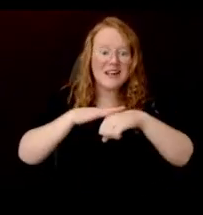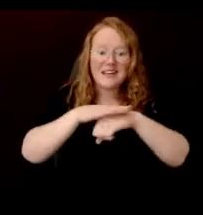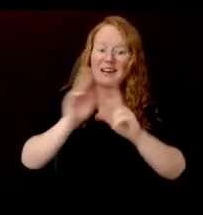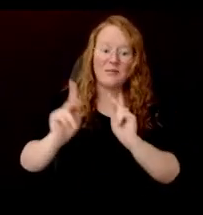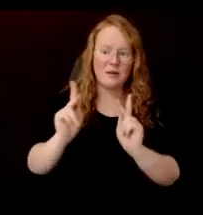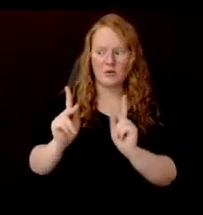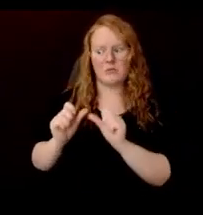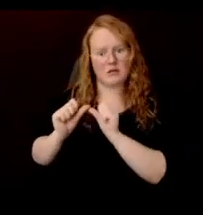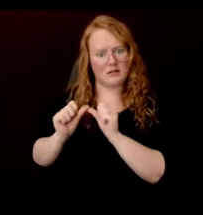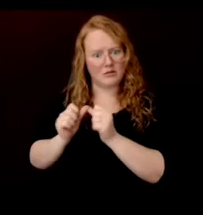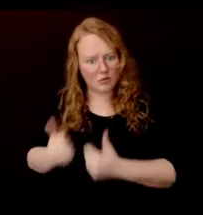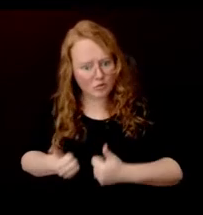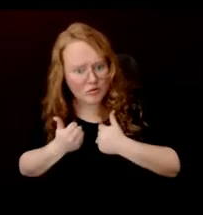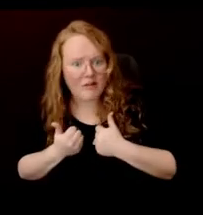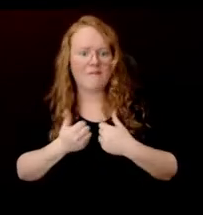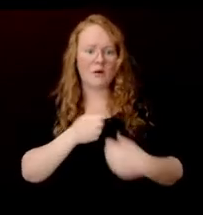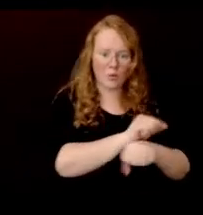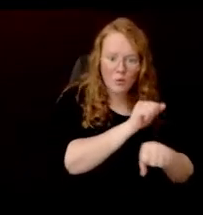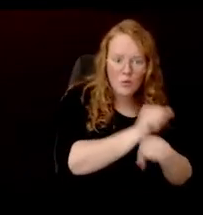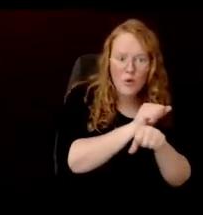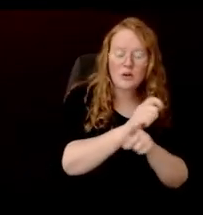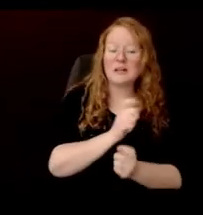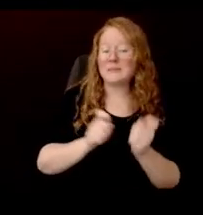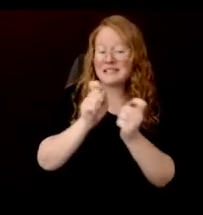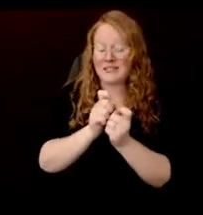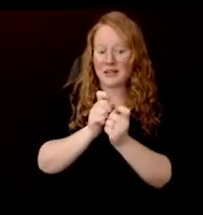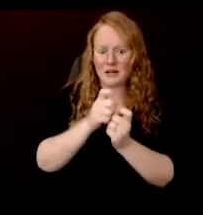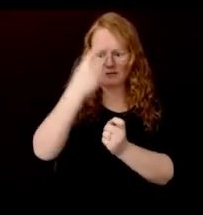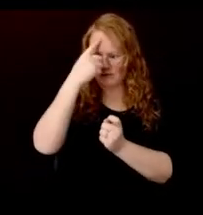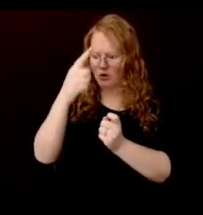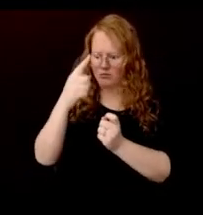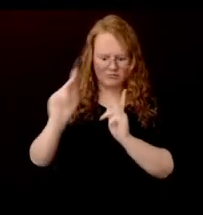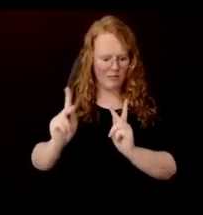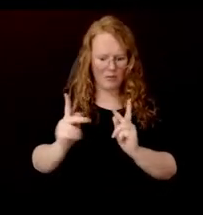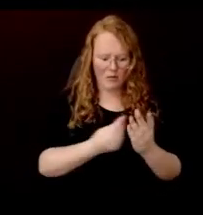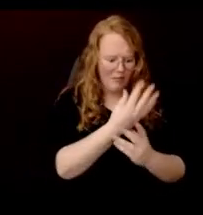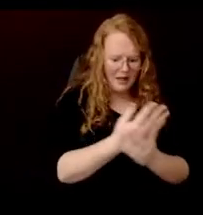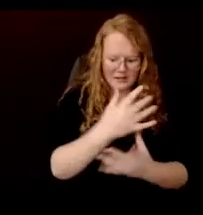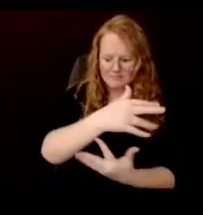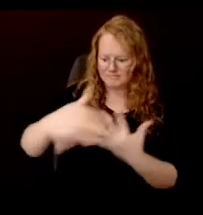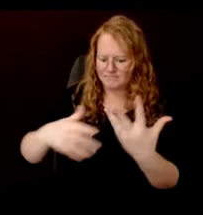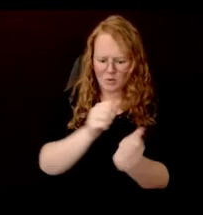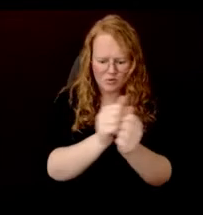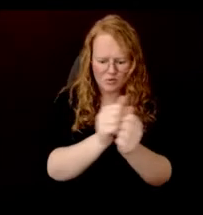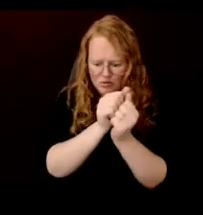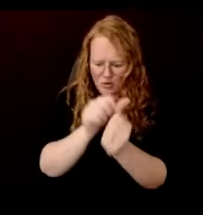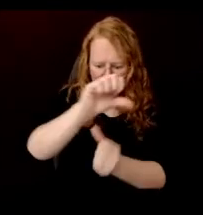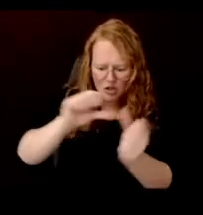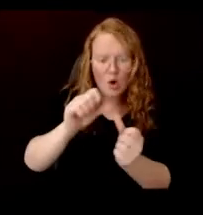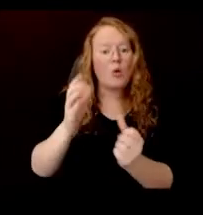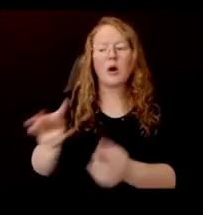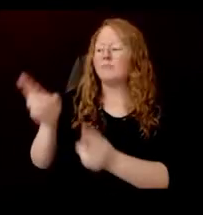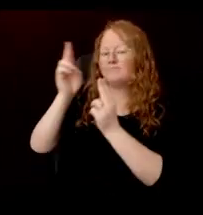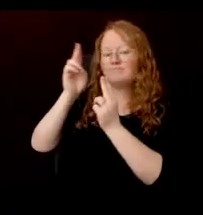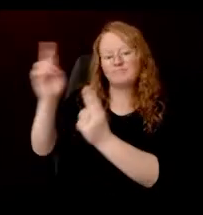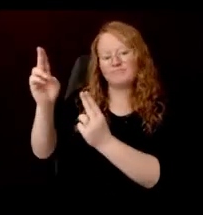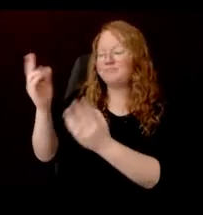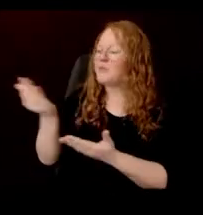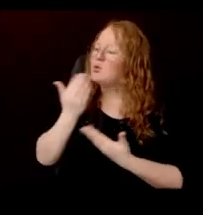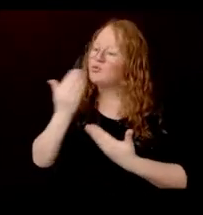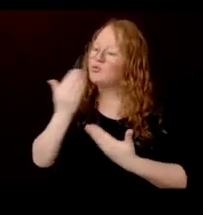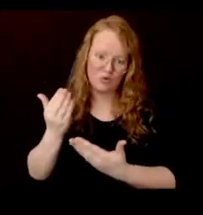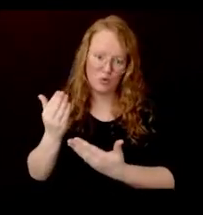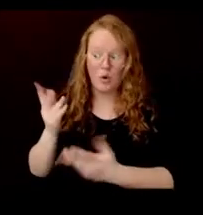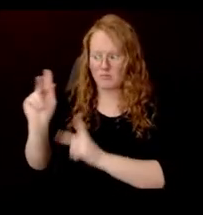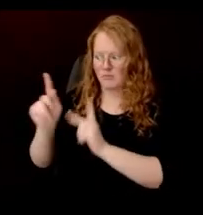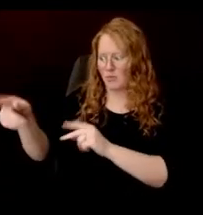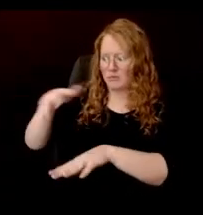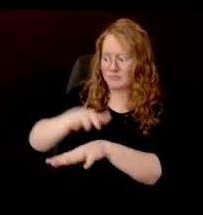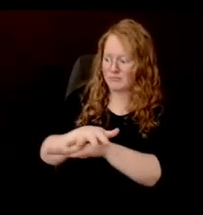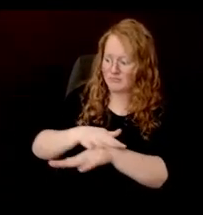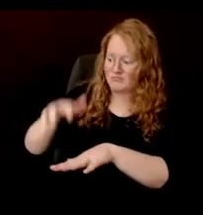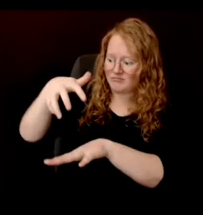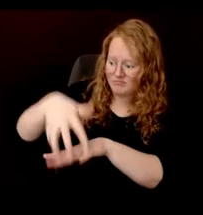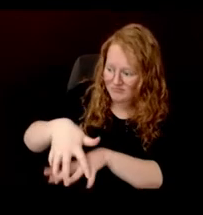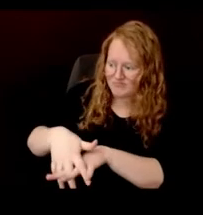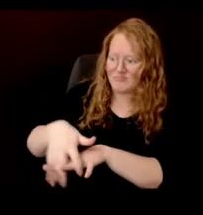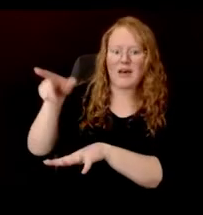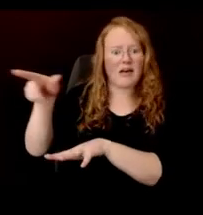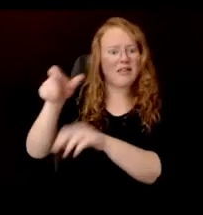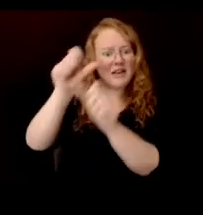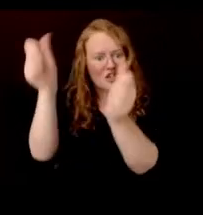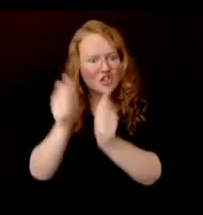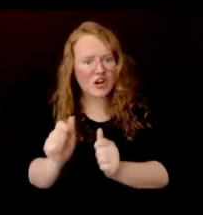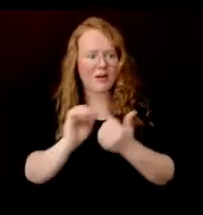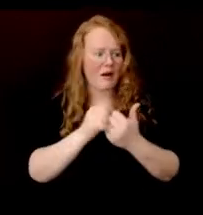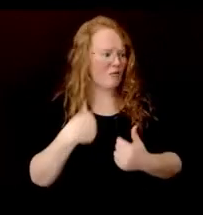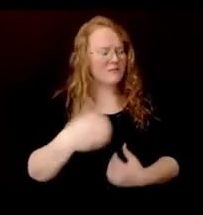Particularly, when speaking about the interaction of plants and people we want to honor and express gratitude to the indigenous people whose wisdom and innovations have shaped and continue to shape the ways in which we engage with the natural world.